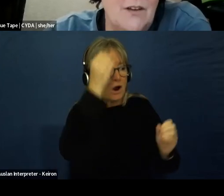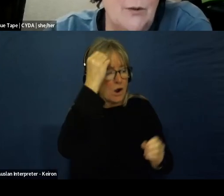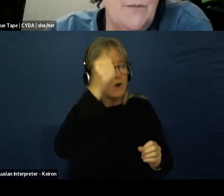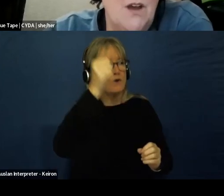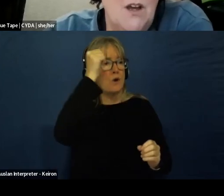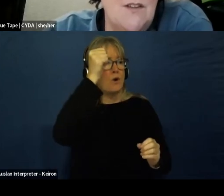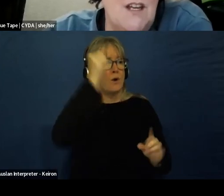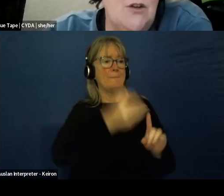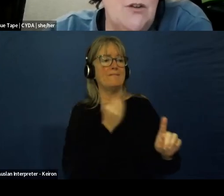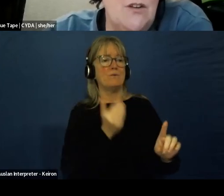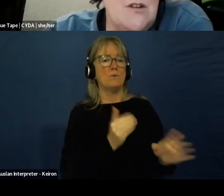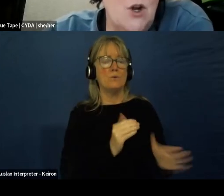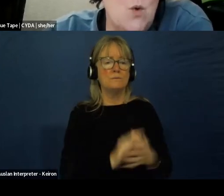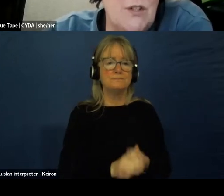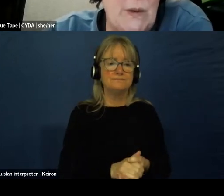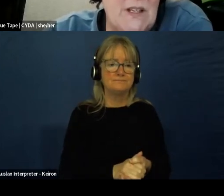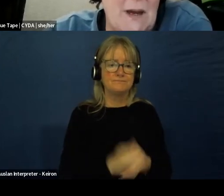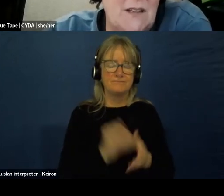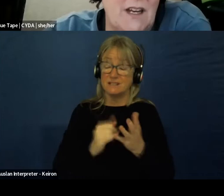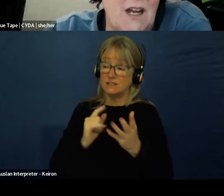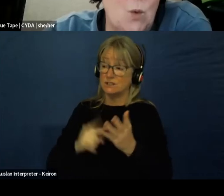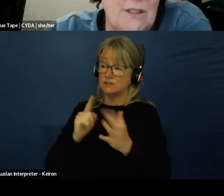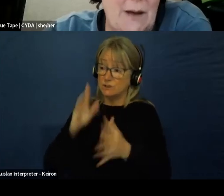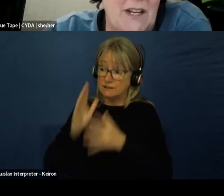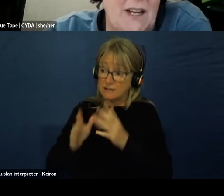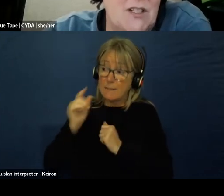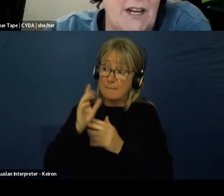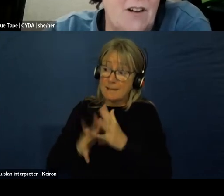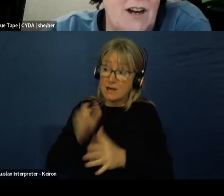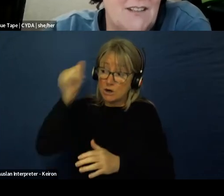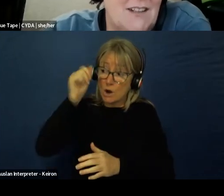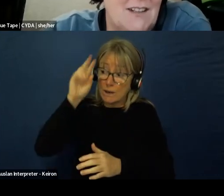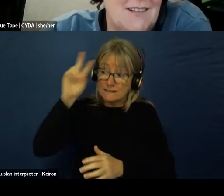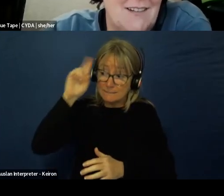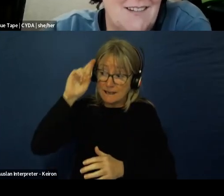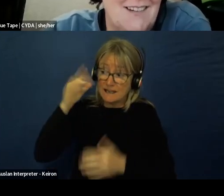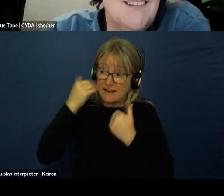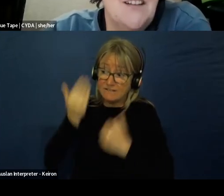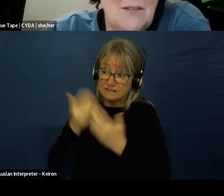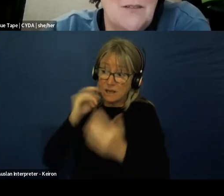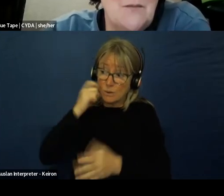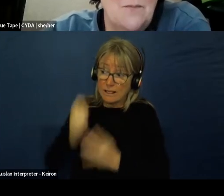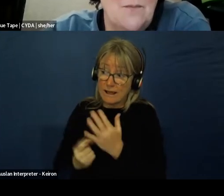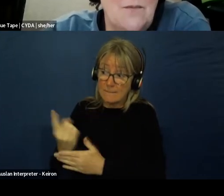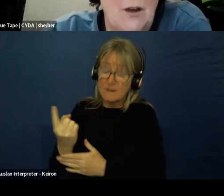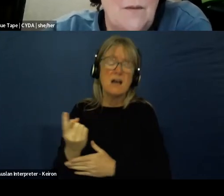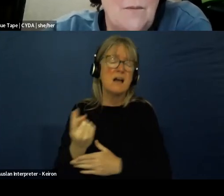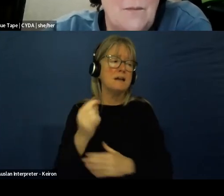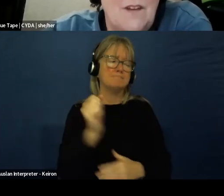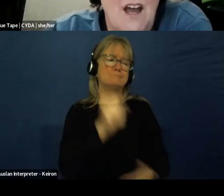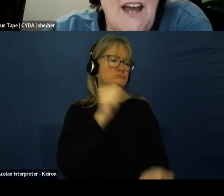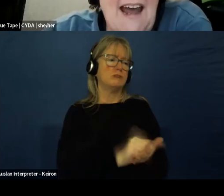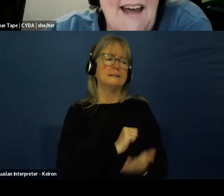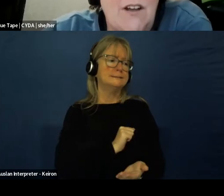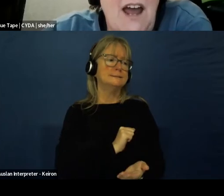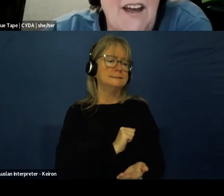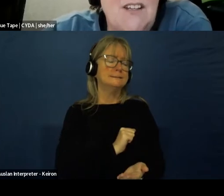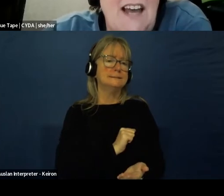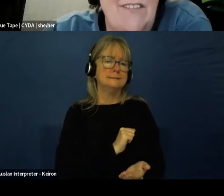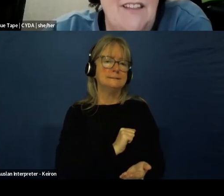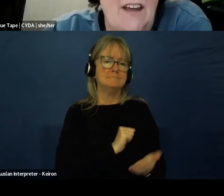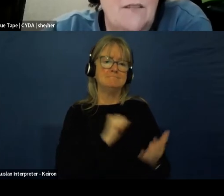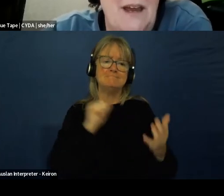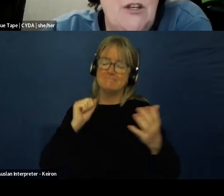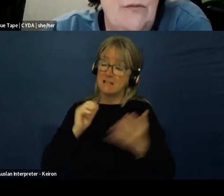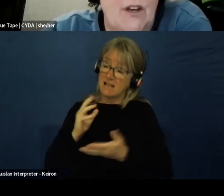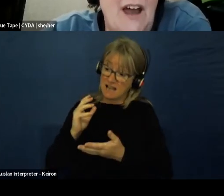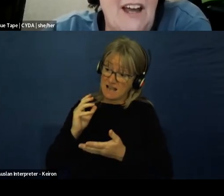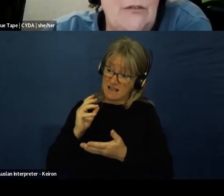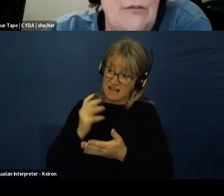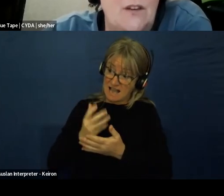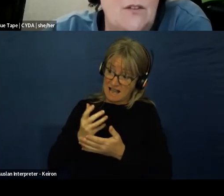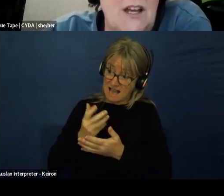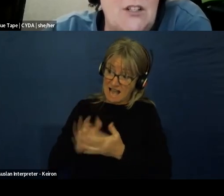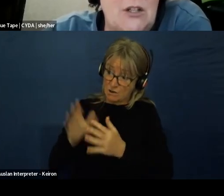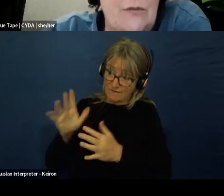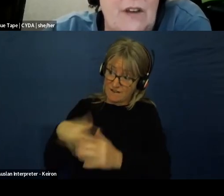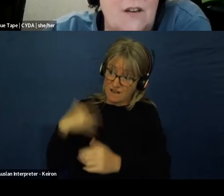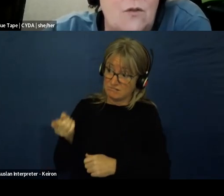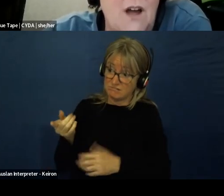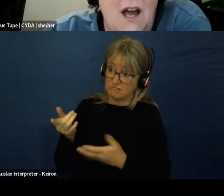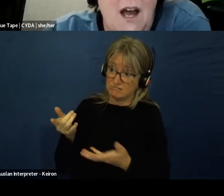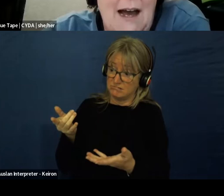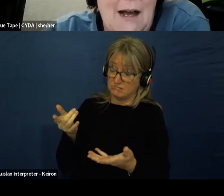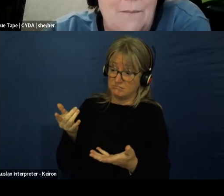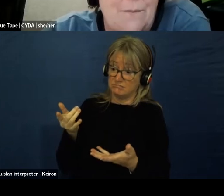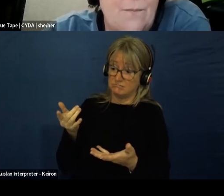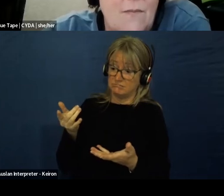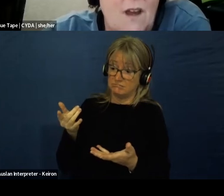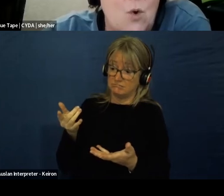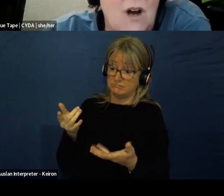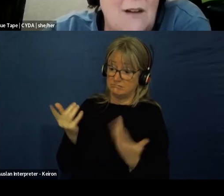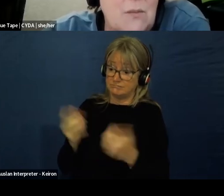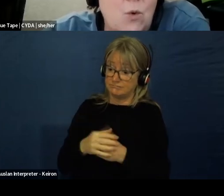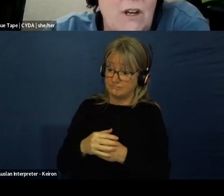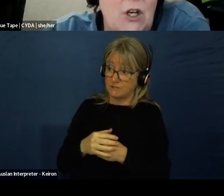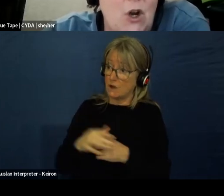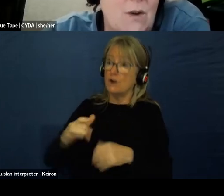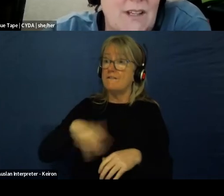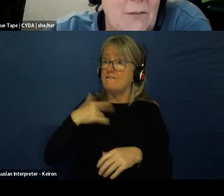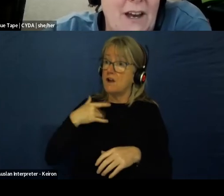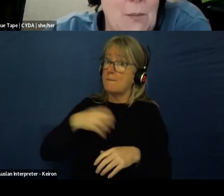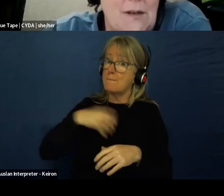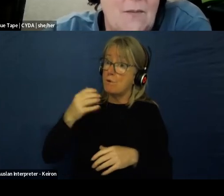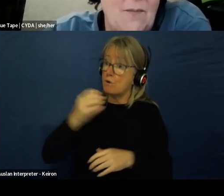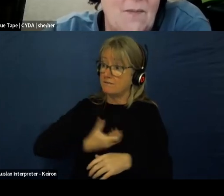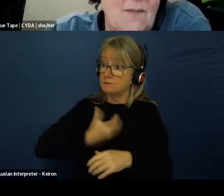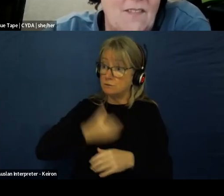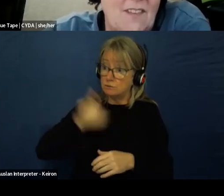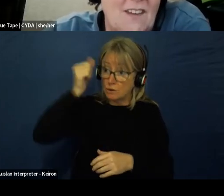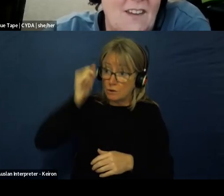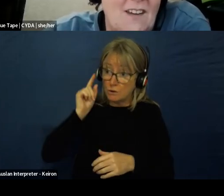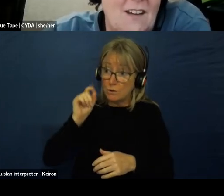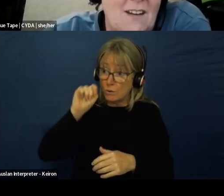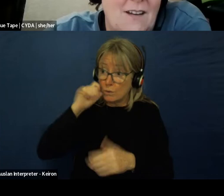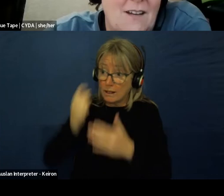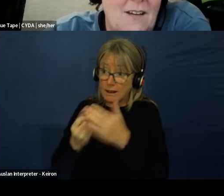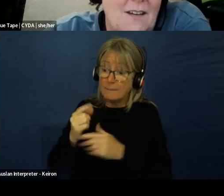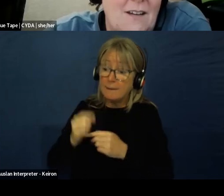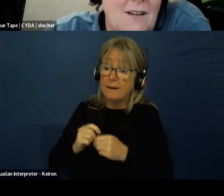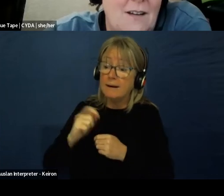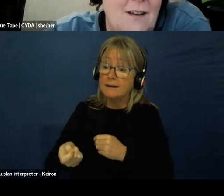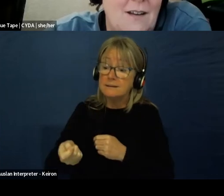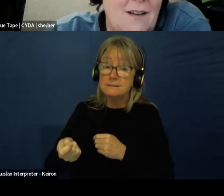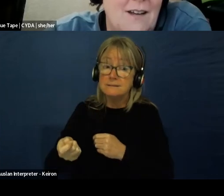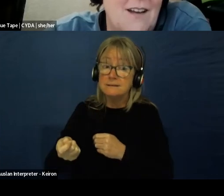Yep. Then you you know what to expect and what's happening each day right. Yes, absolutely. Say, absolutely. And how, how does having that make you feel how do you feel like do you feel more comfortable when you know what's coming up.